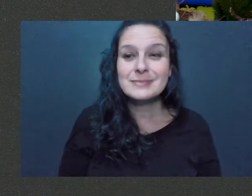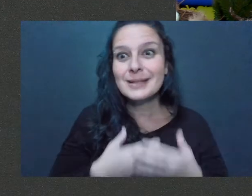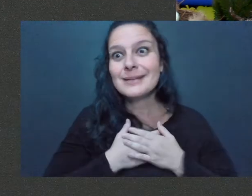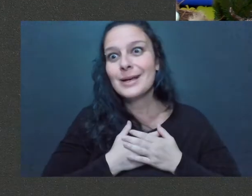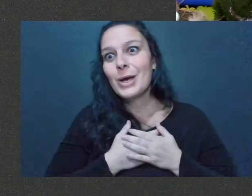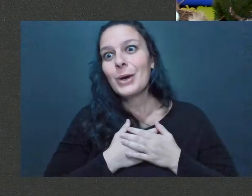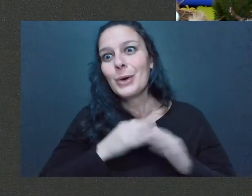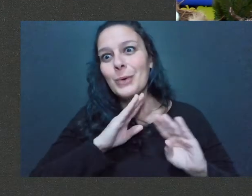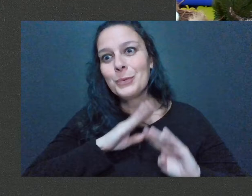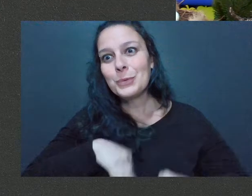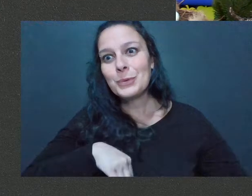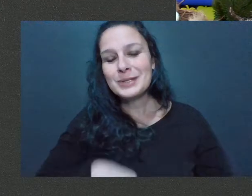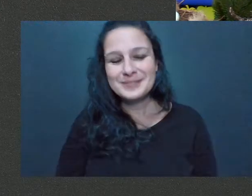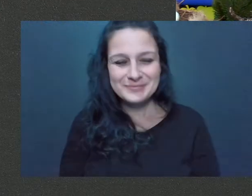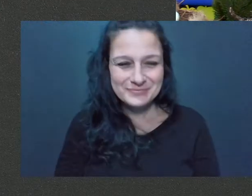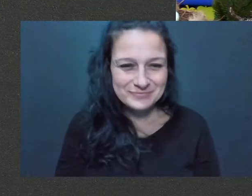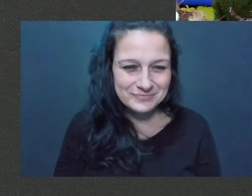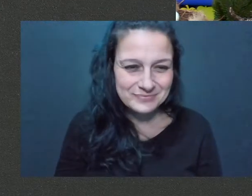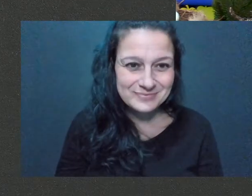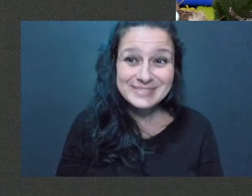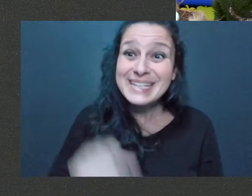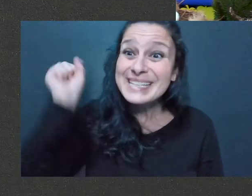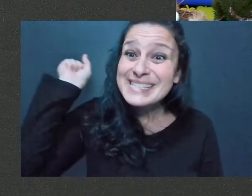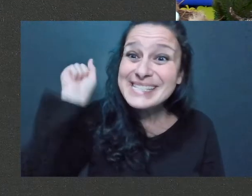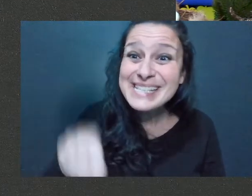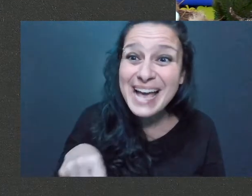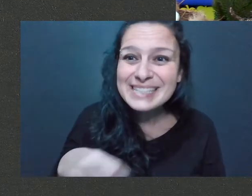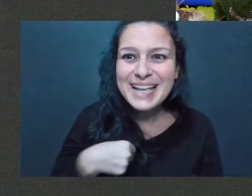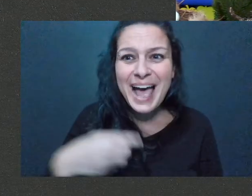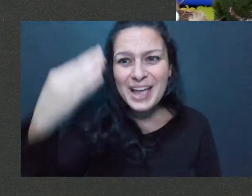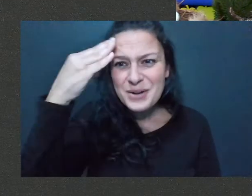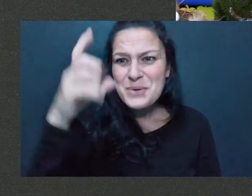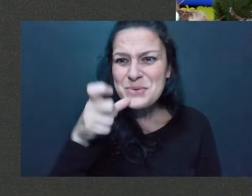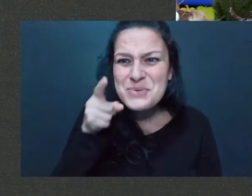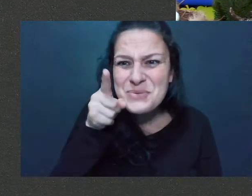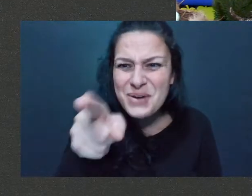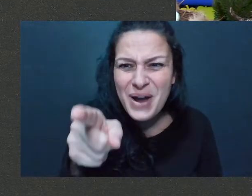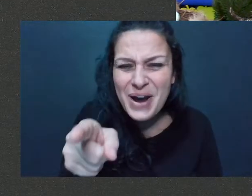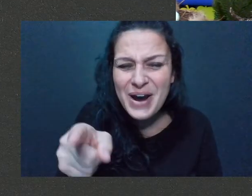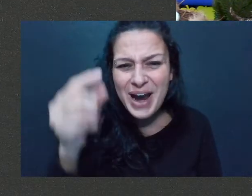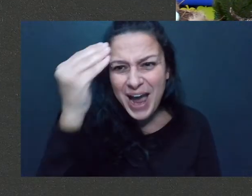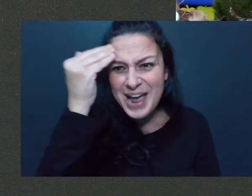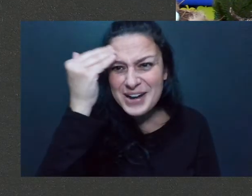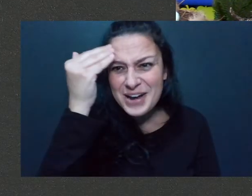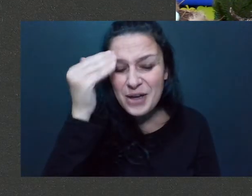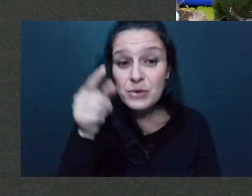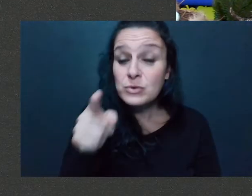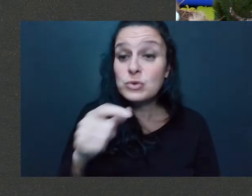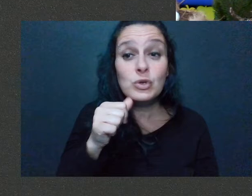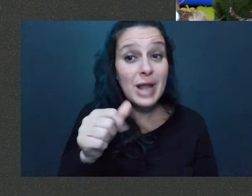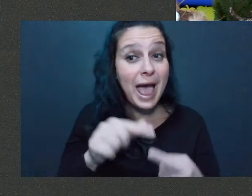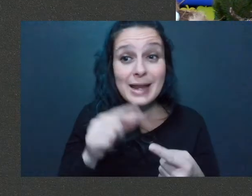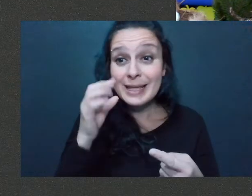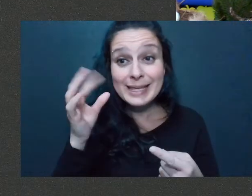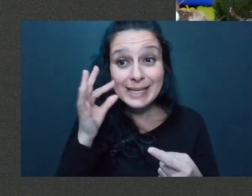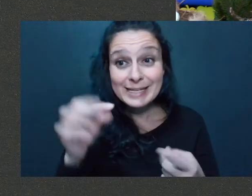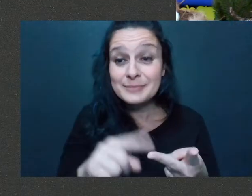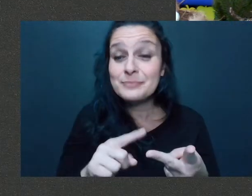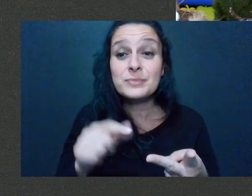Oh, thank goodness, right? "Yes, I know who you are," said the baby bird. "You're not a kitten.